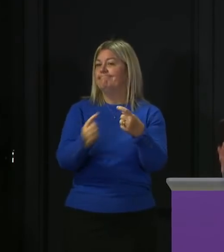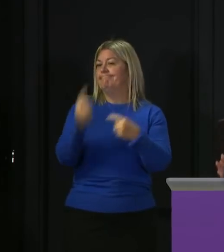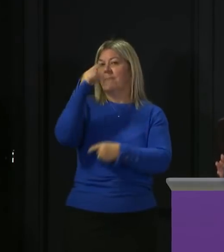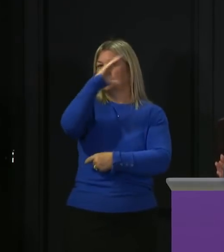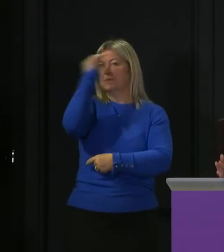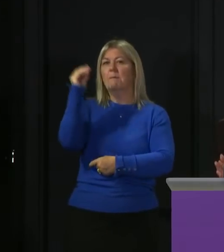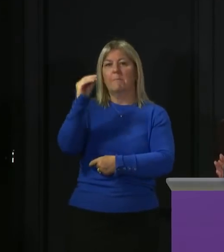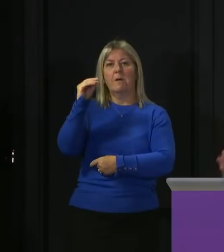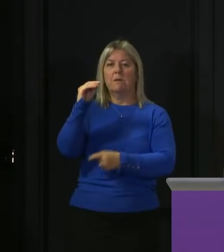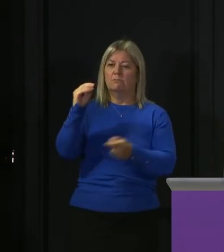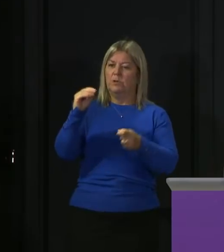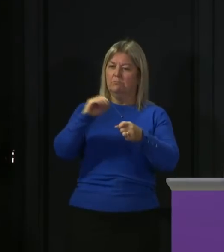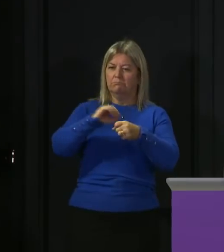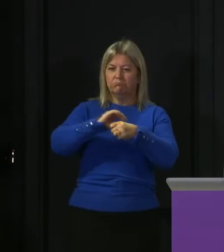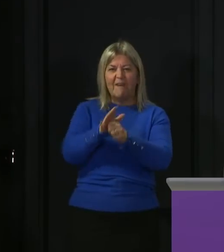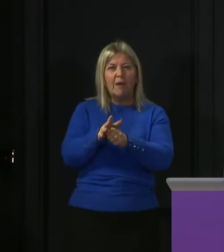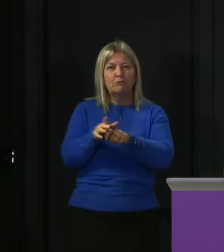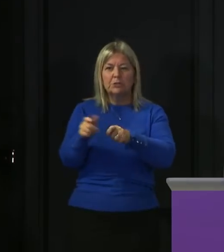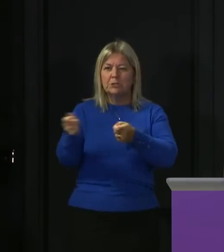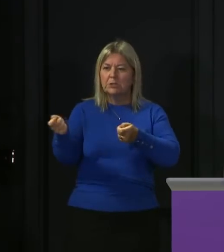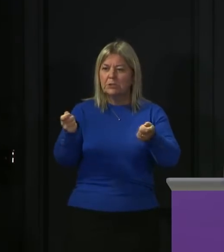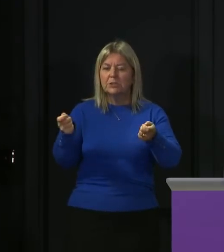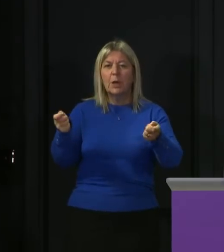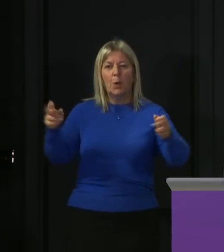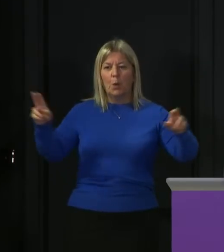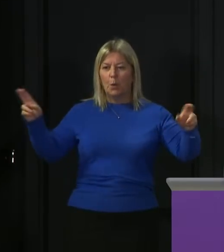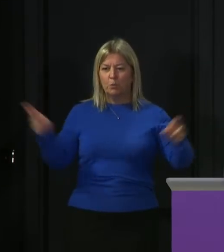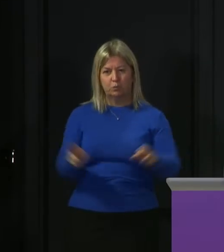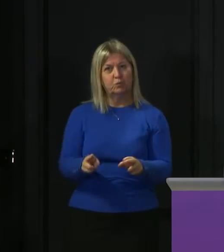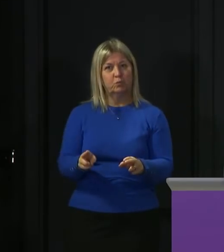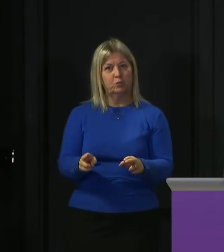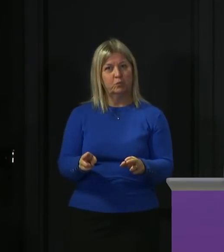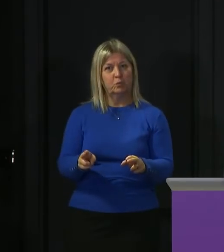the summer period. It's going to be harder when we are trying to hang on to a bit more freedom in our